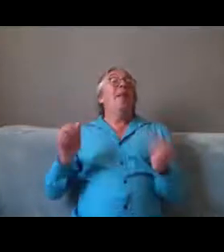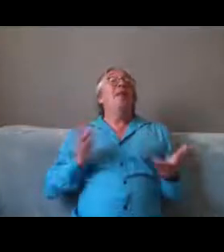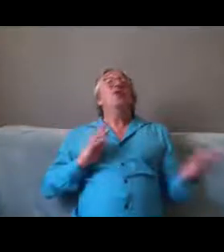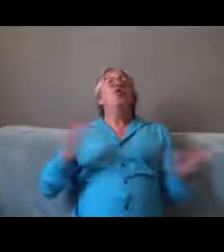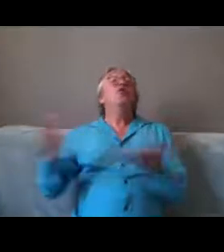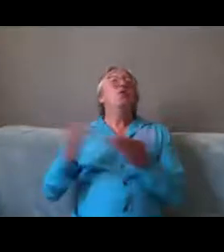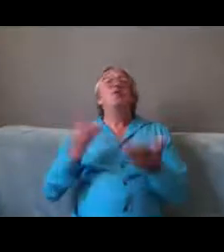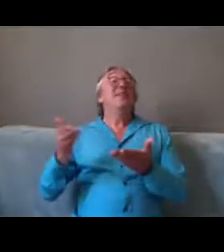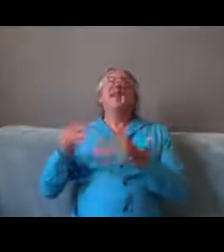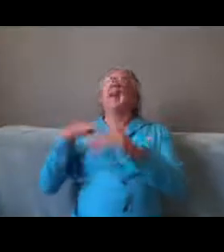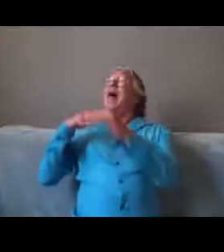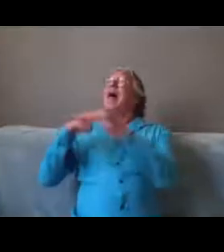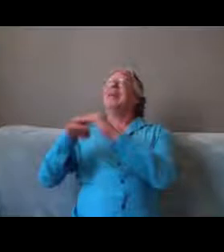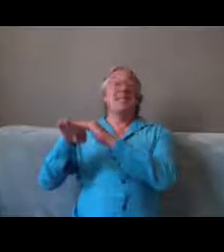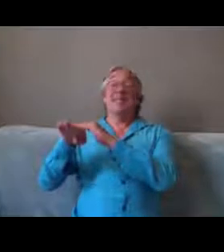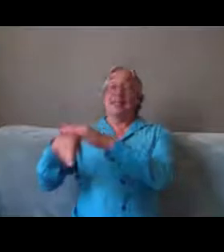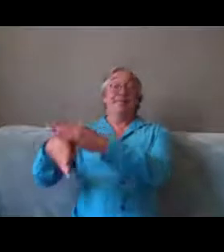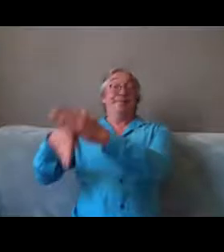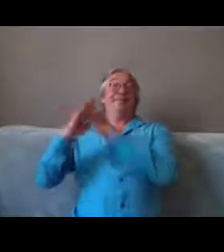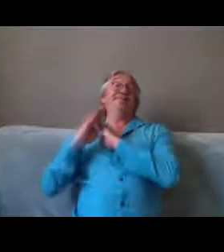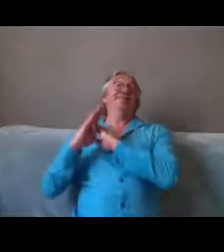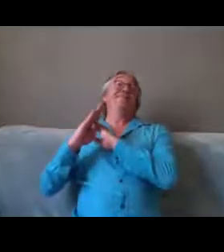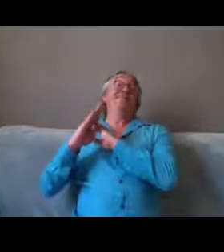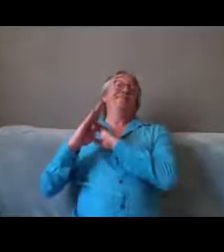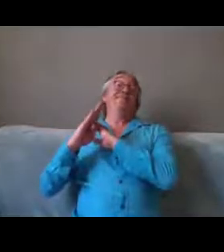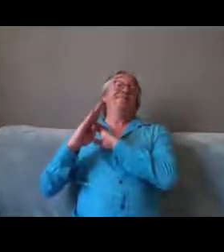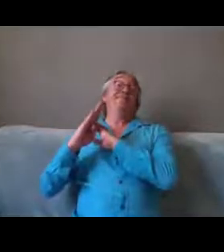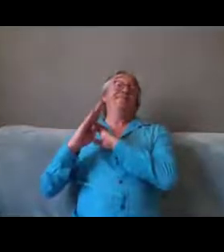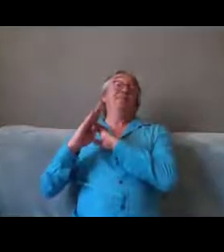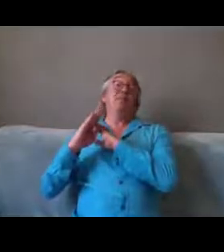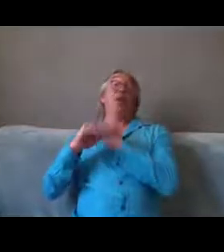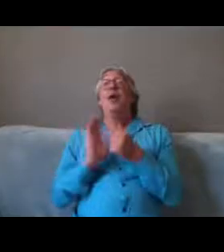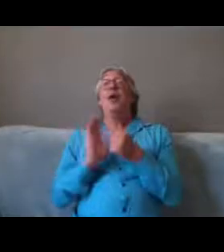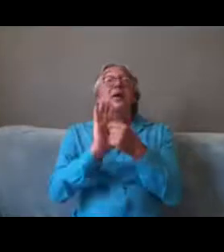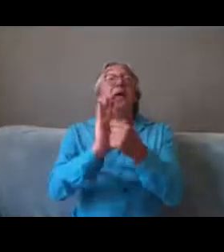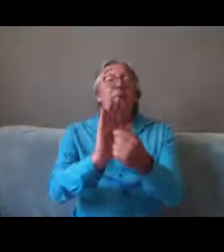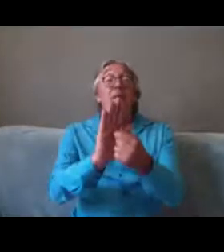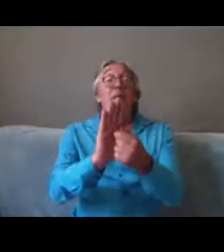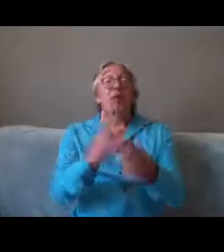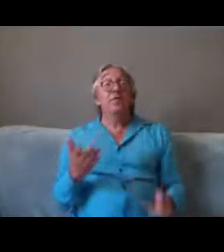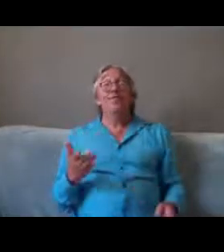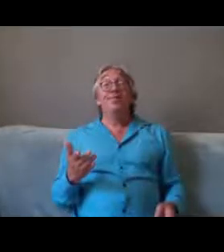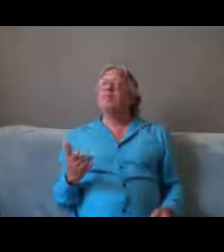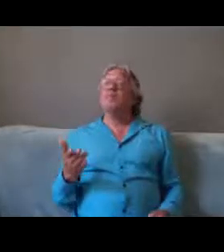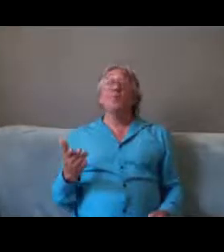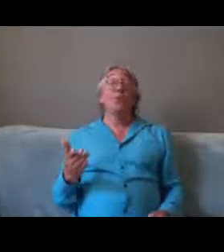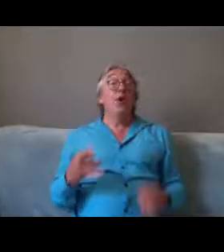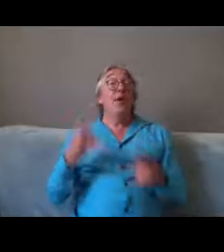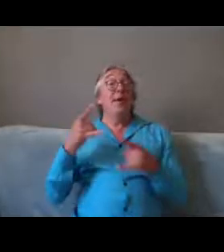I'm happy to see one of the speakers of this webinar today,